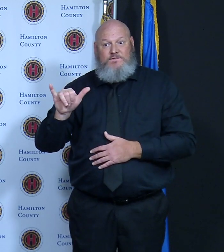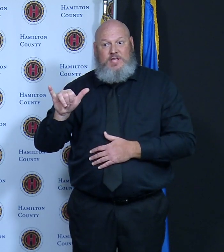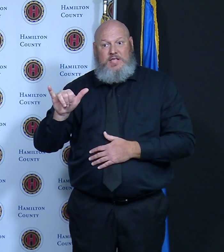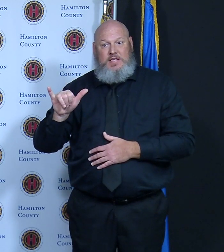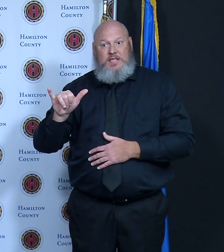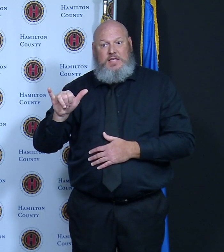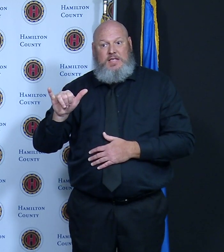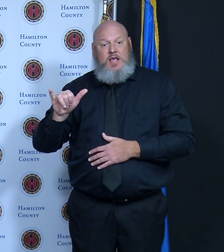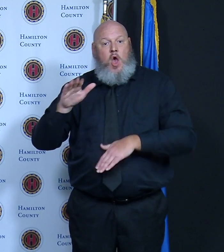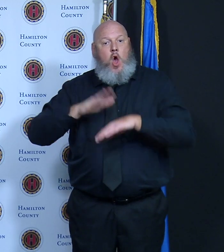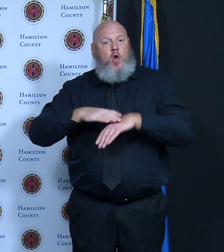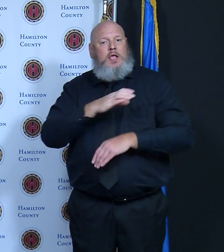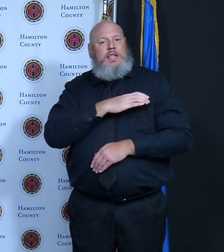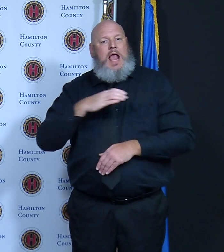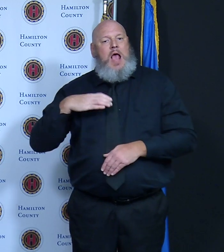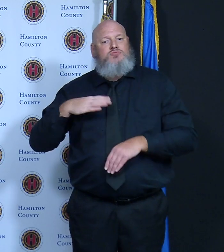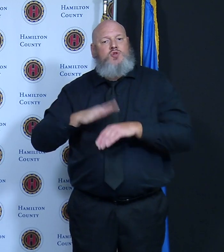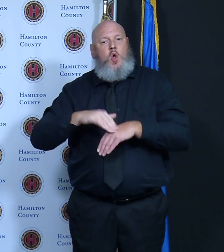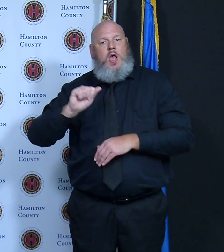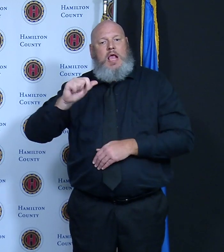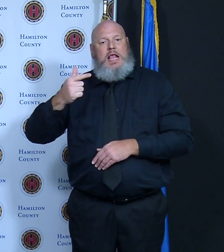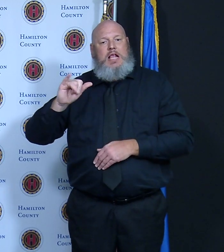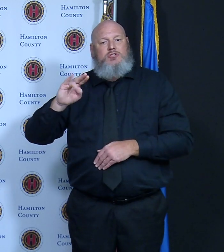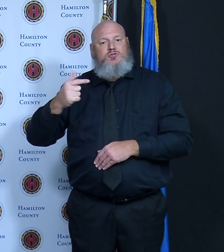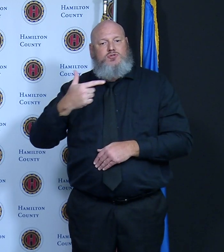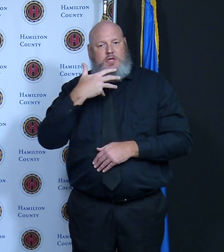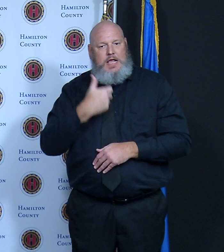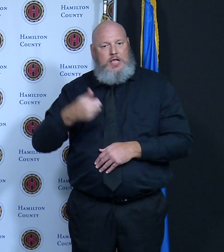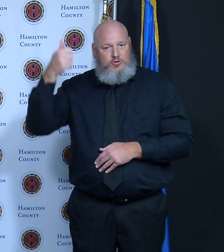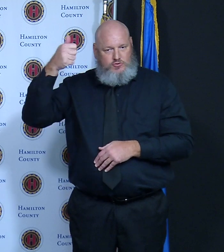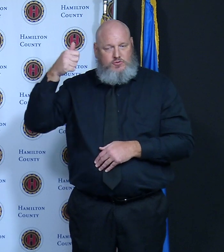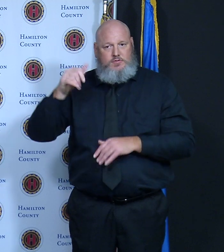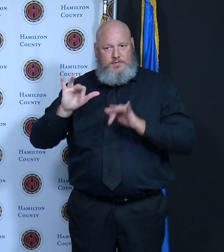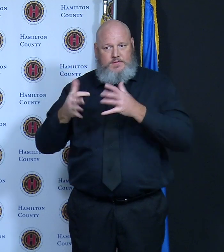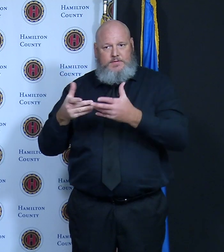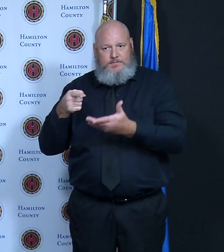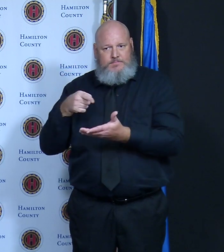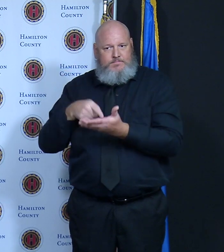in-home care for seniors in our community to make sure they can stay